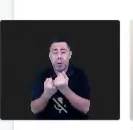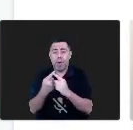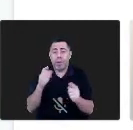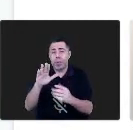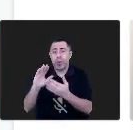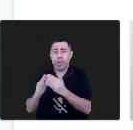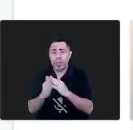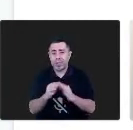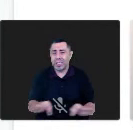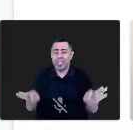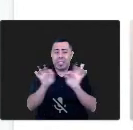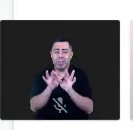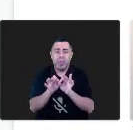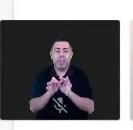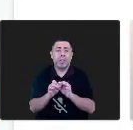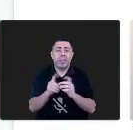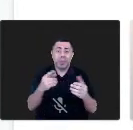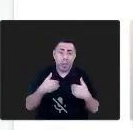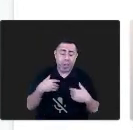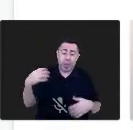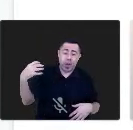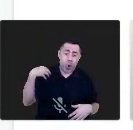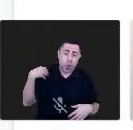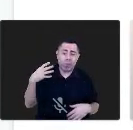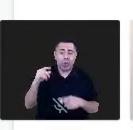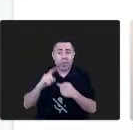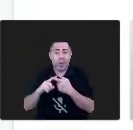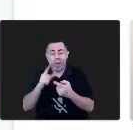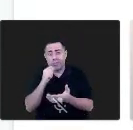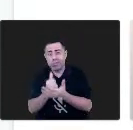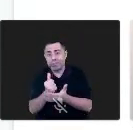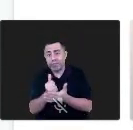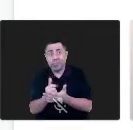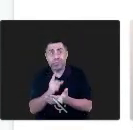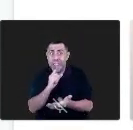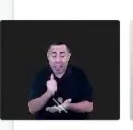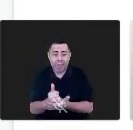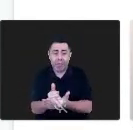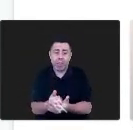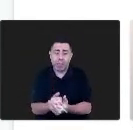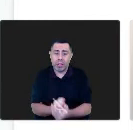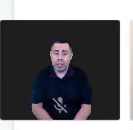whether it's a coach or a friend is so helpful right i mean i i can't iterate enough um how